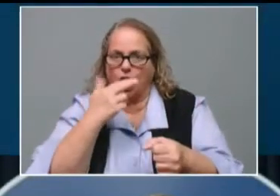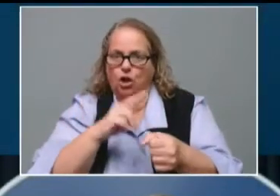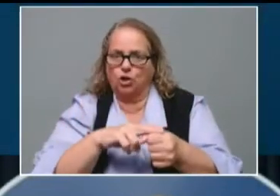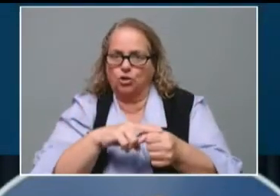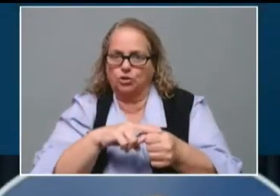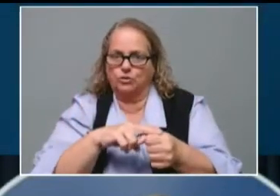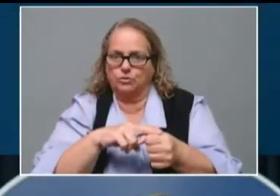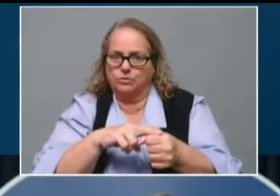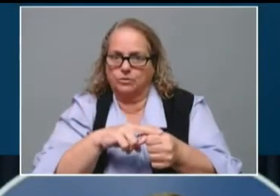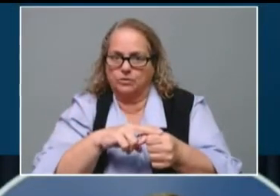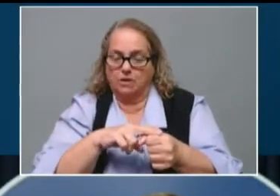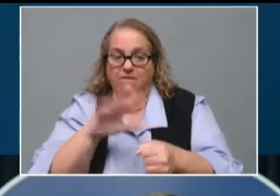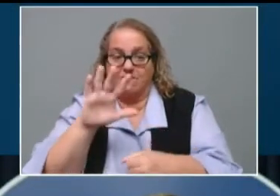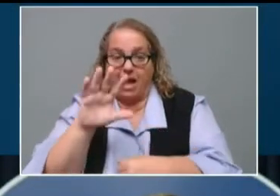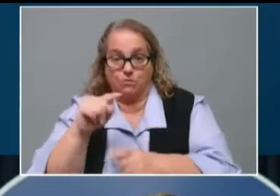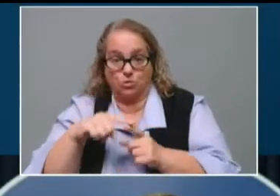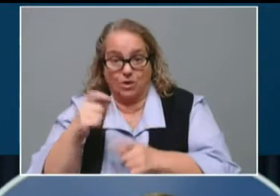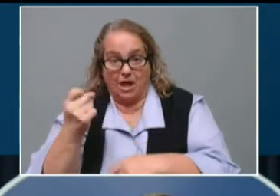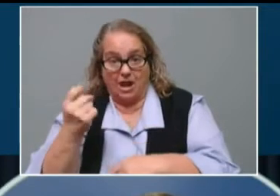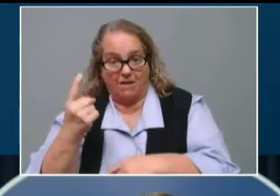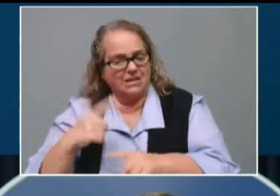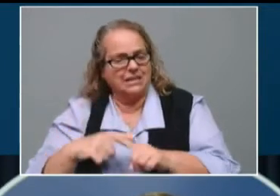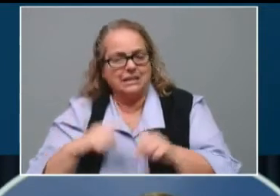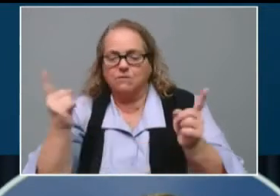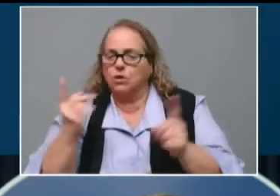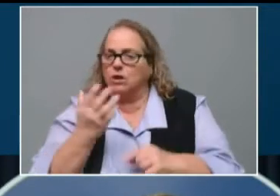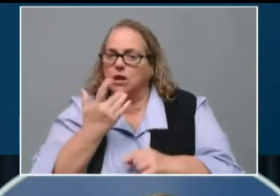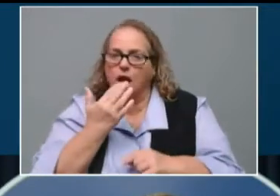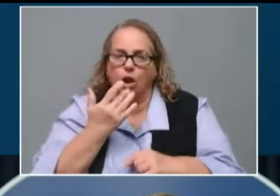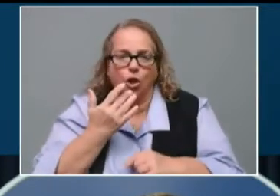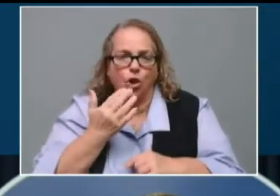entirely differently to make sure that every child in that age group gets the